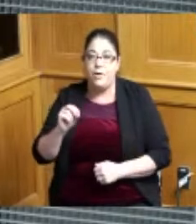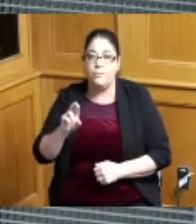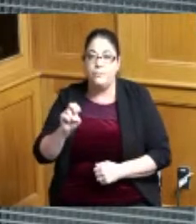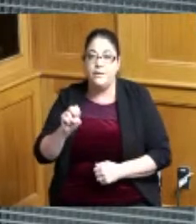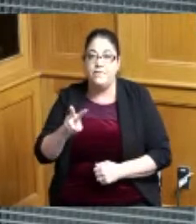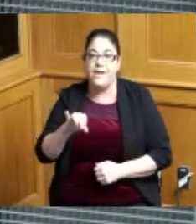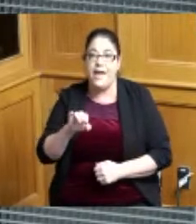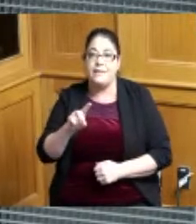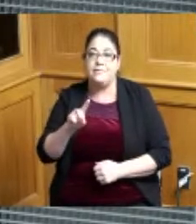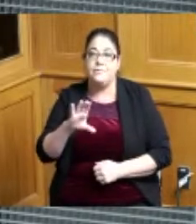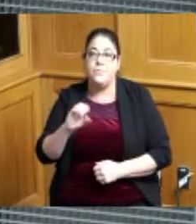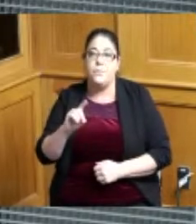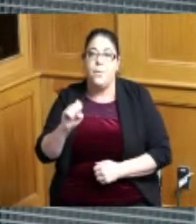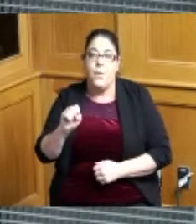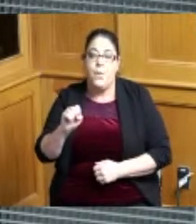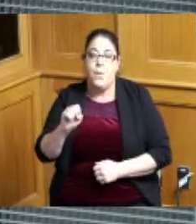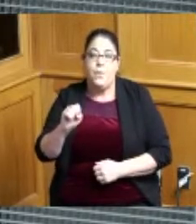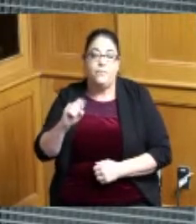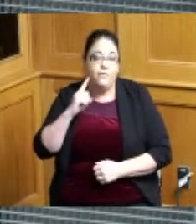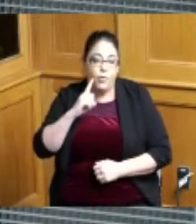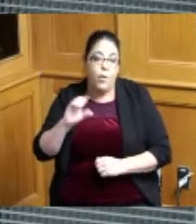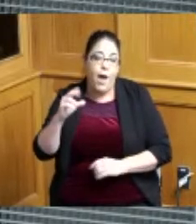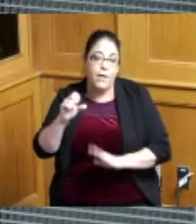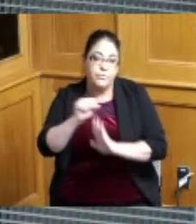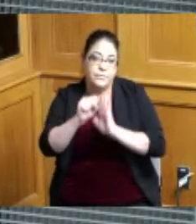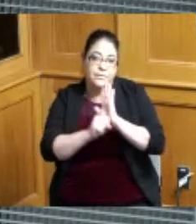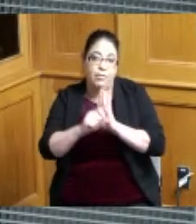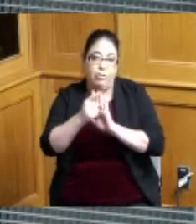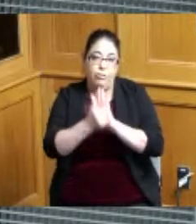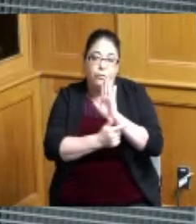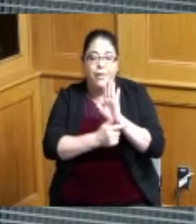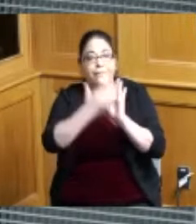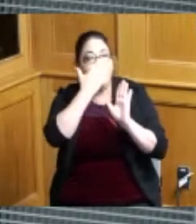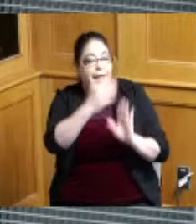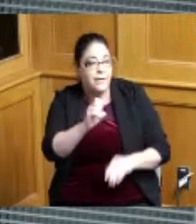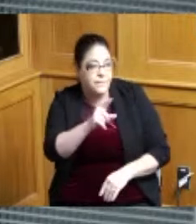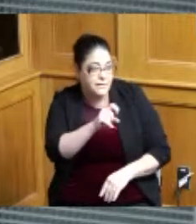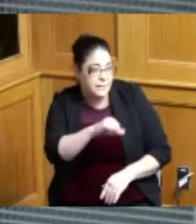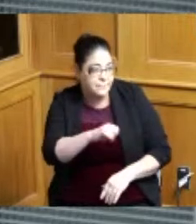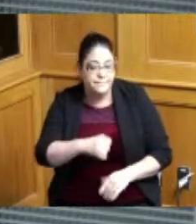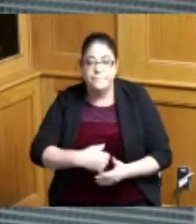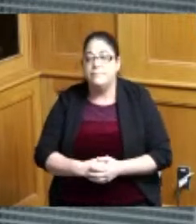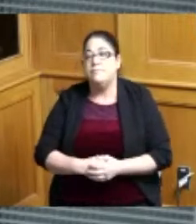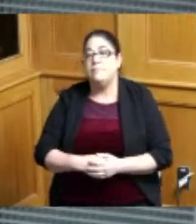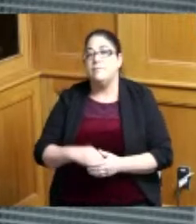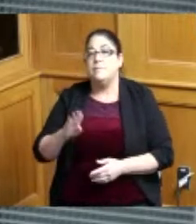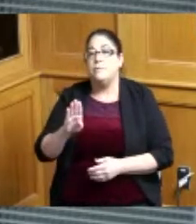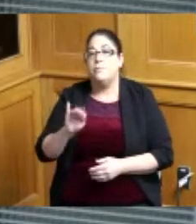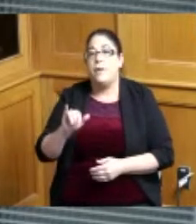Leslie getting these on the calendar for us today the first one by leave number one is the Engineer